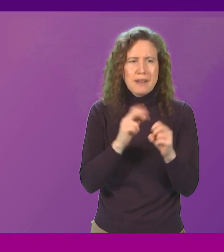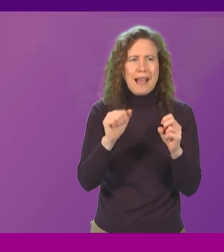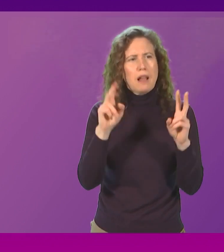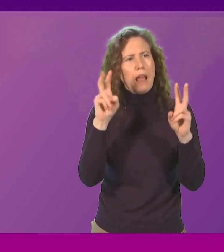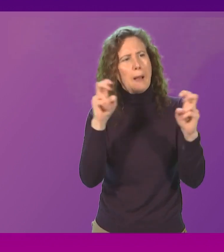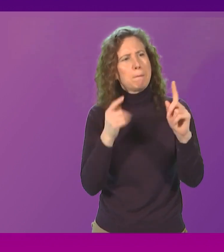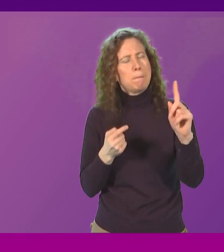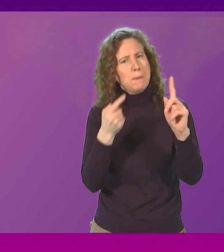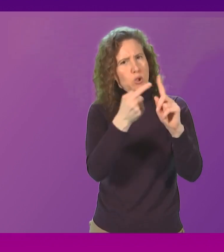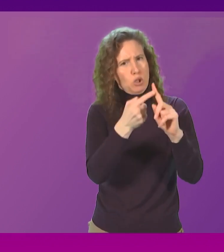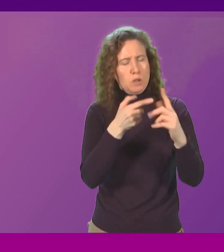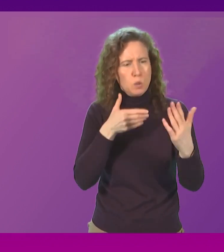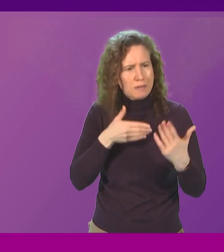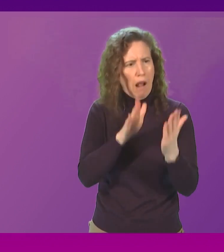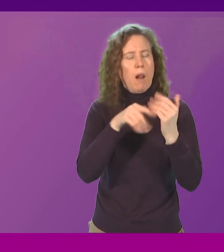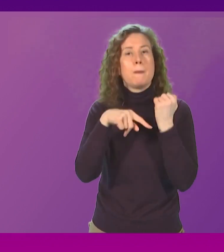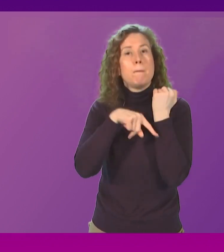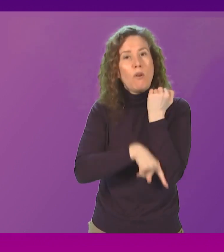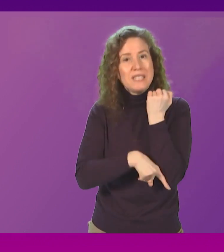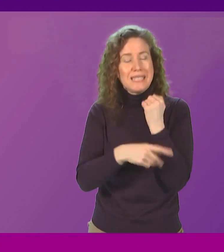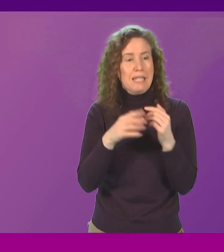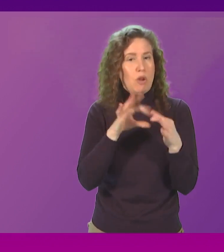mission” to tackle the poverty-related attainment gap.